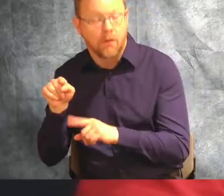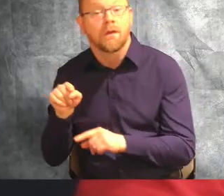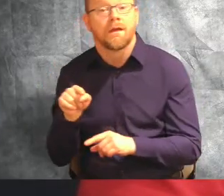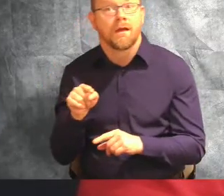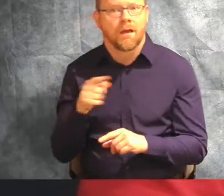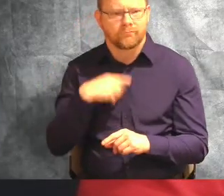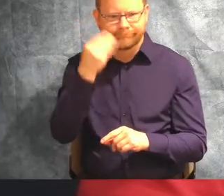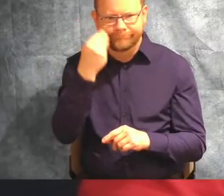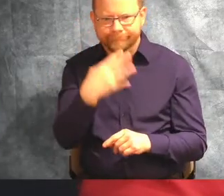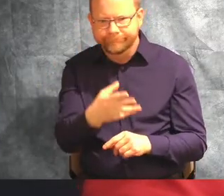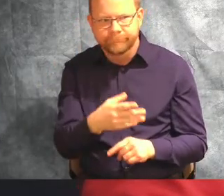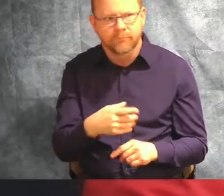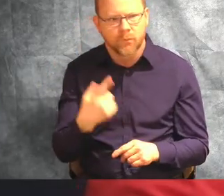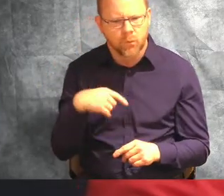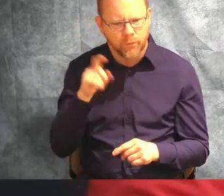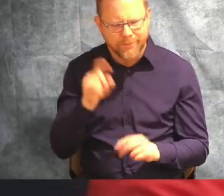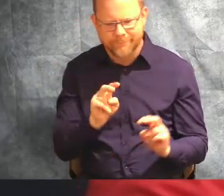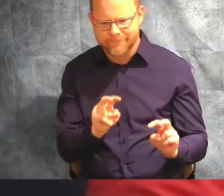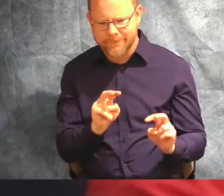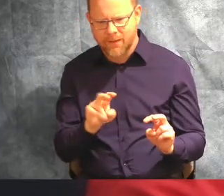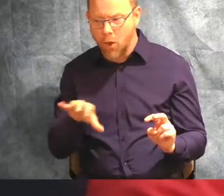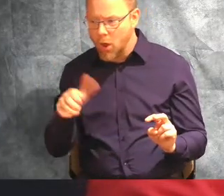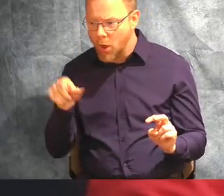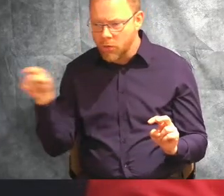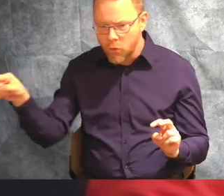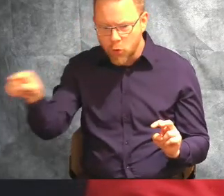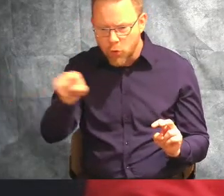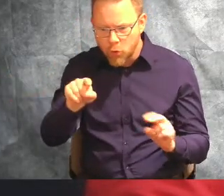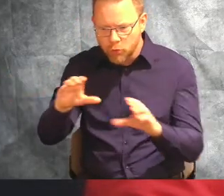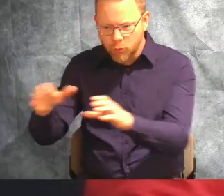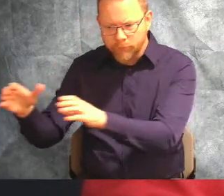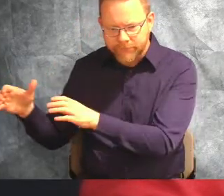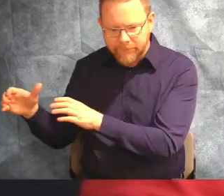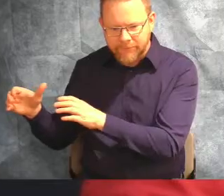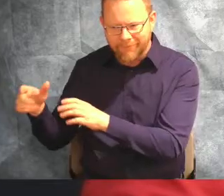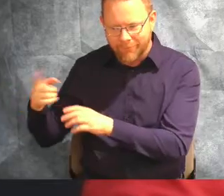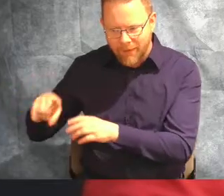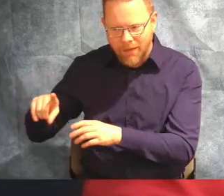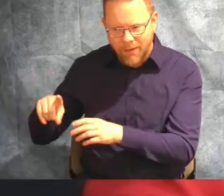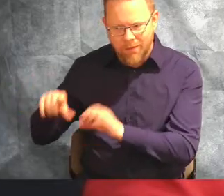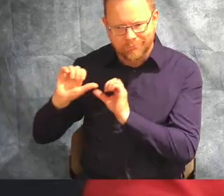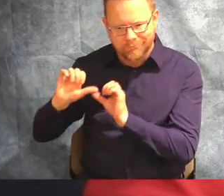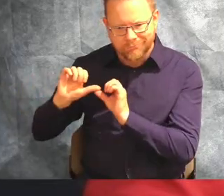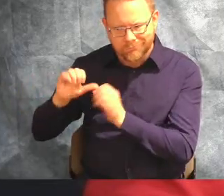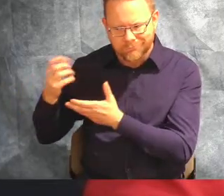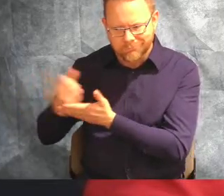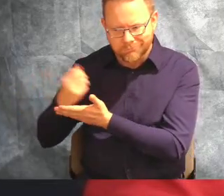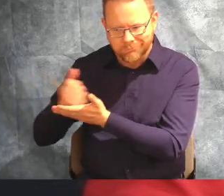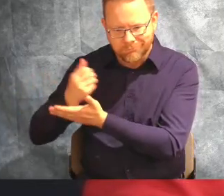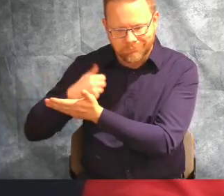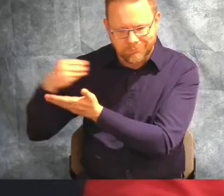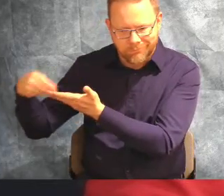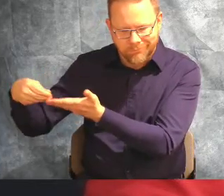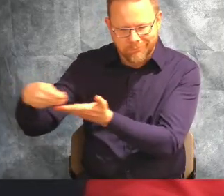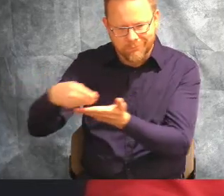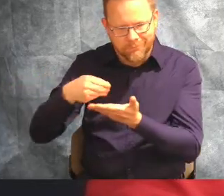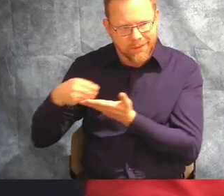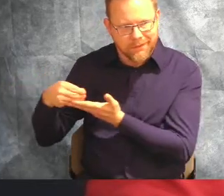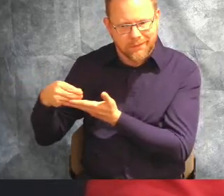to be some look at how all these other entities are able to raise money and and be independent